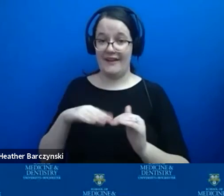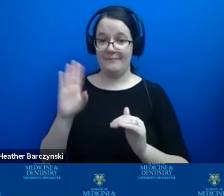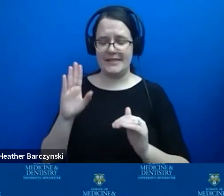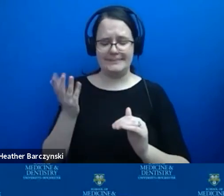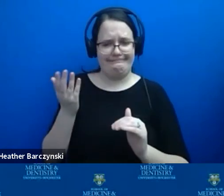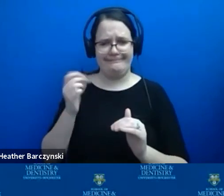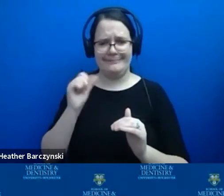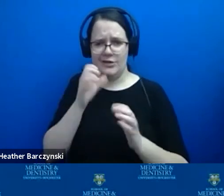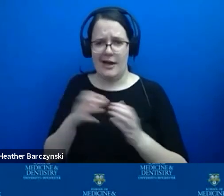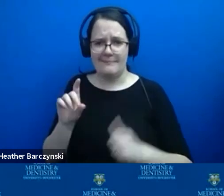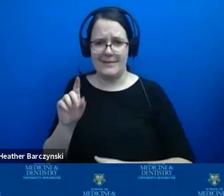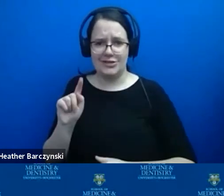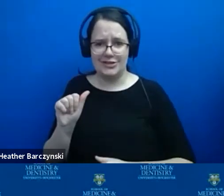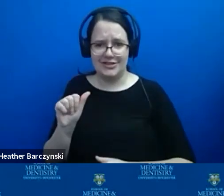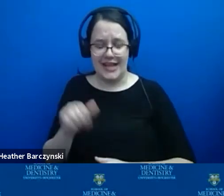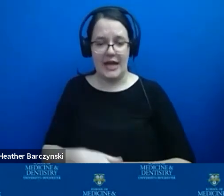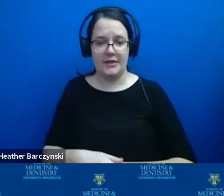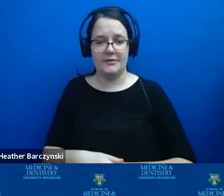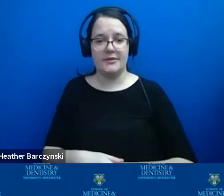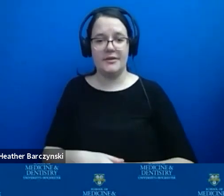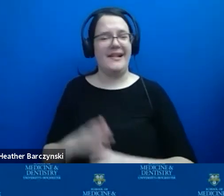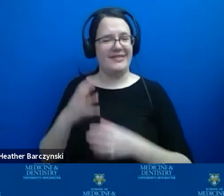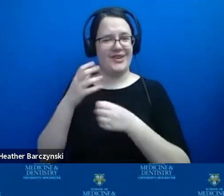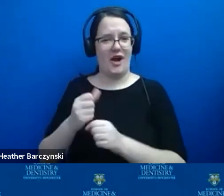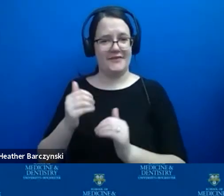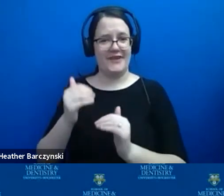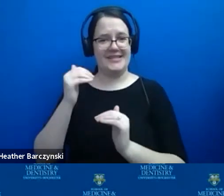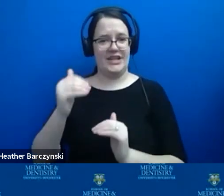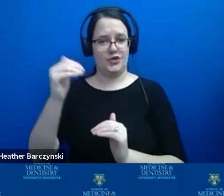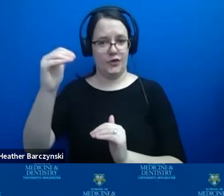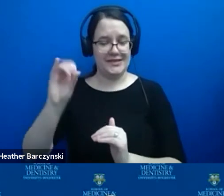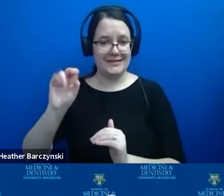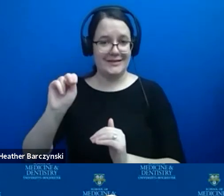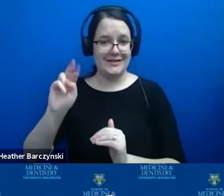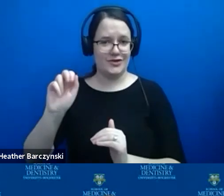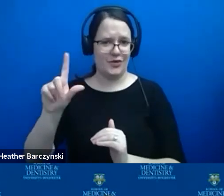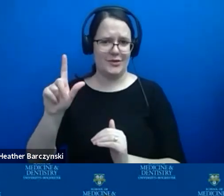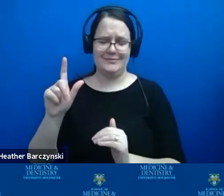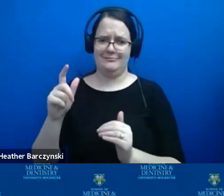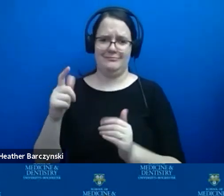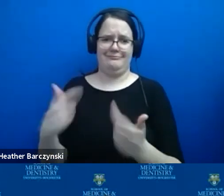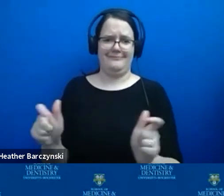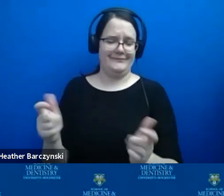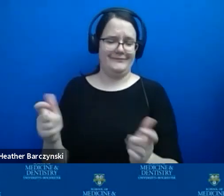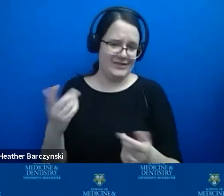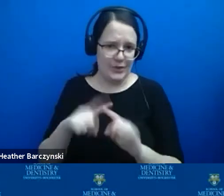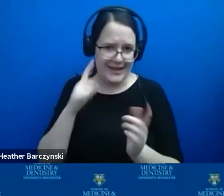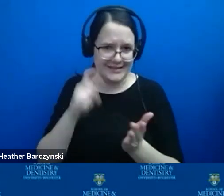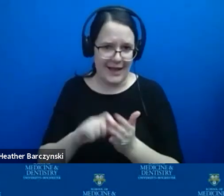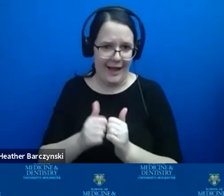the confidence intervals are enormous so when the astrazeneca slash oxford people actually published